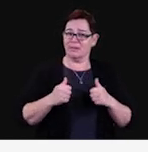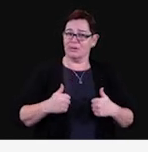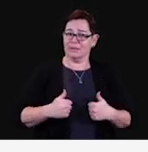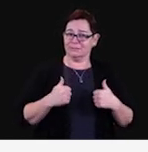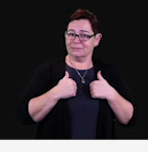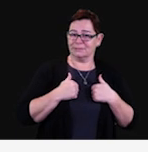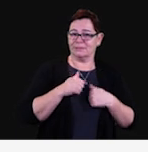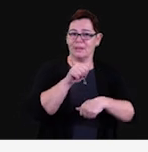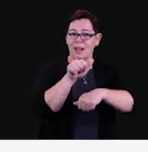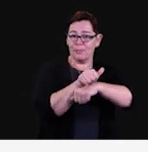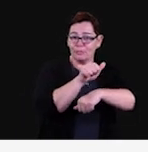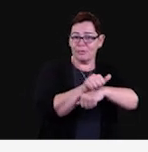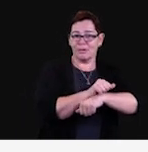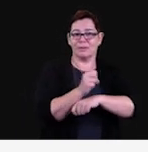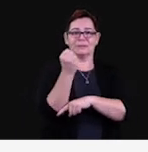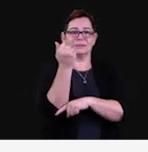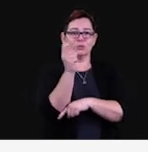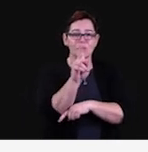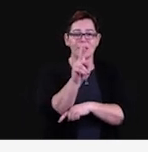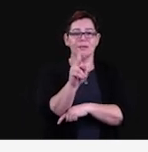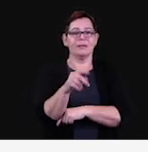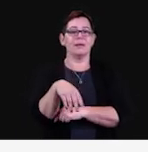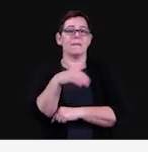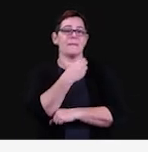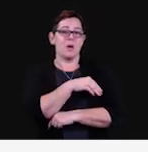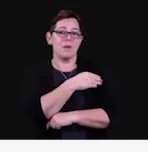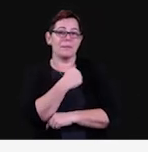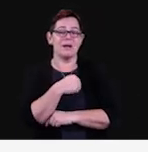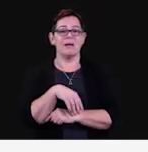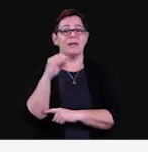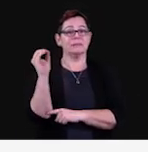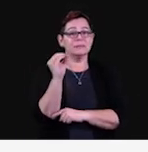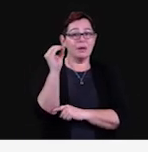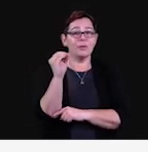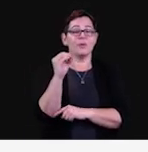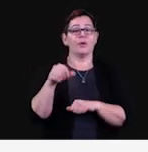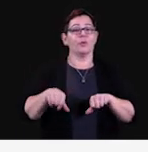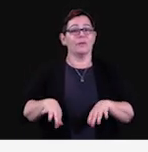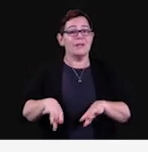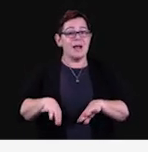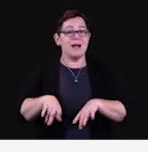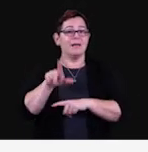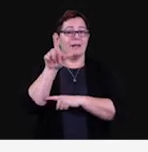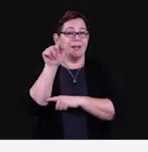Newfoundland and Labrador, Nova Scotia, Prince Edward Island and New Brunswick.